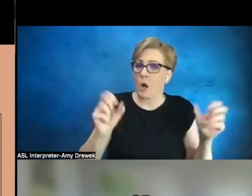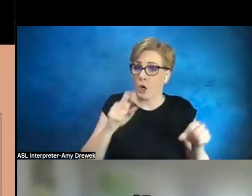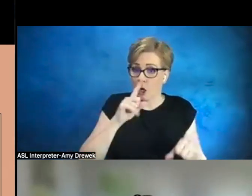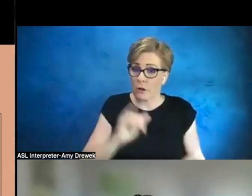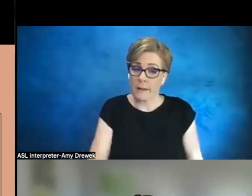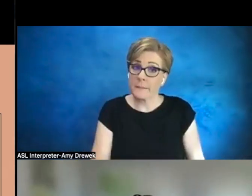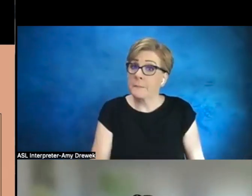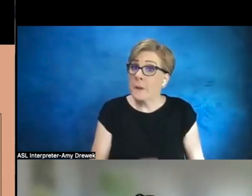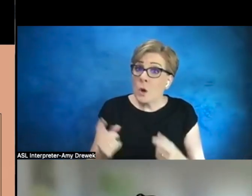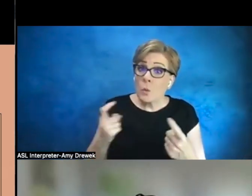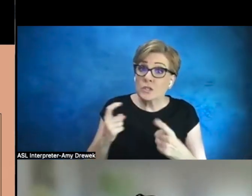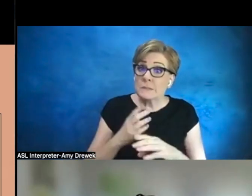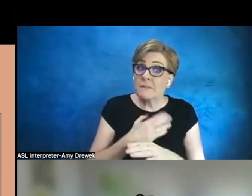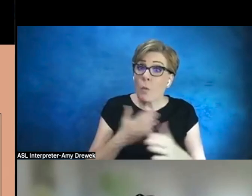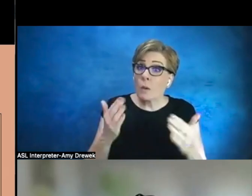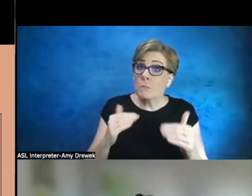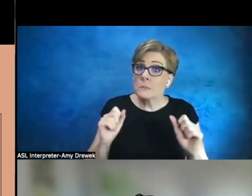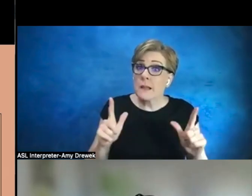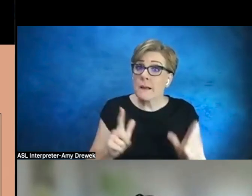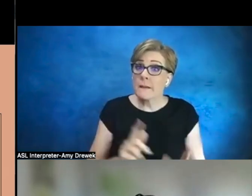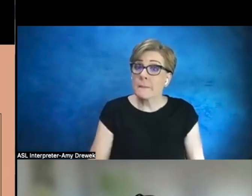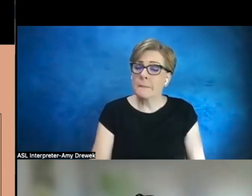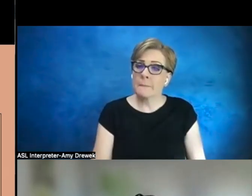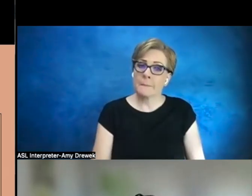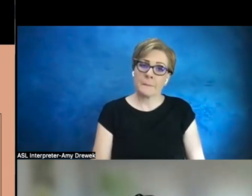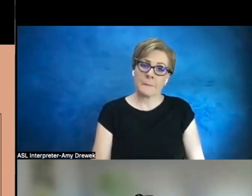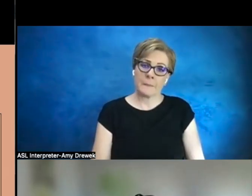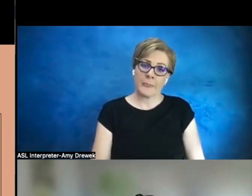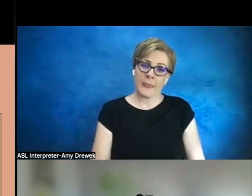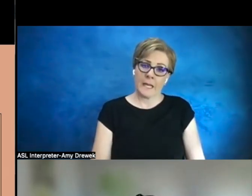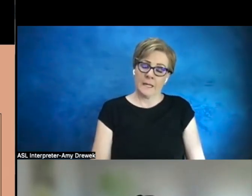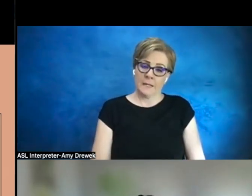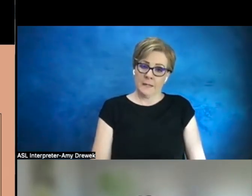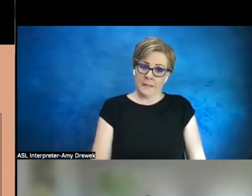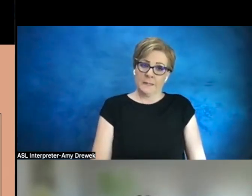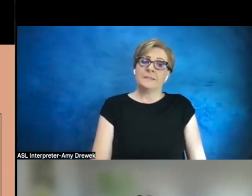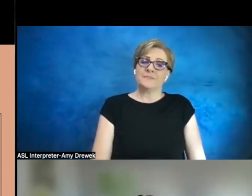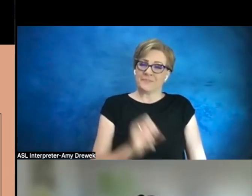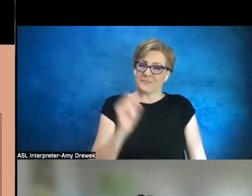to our next slide? Okay. I'll move on.